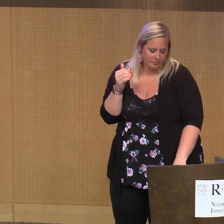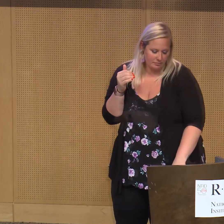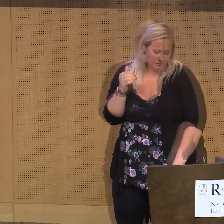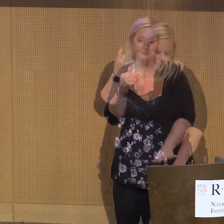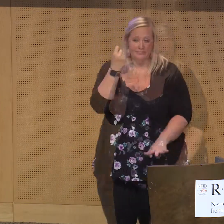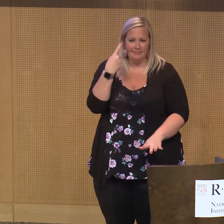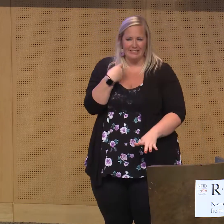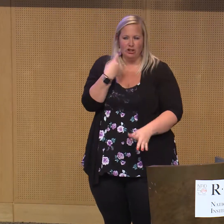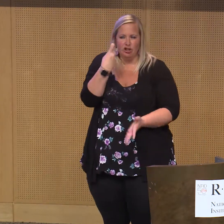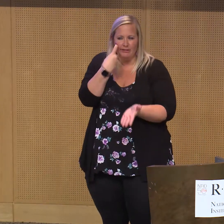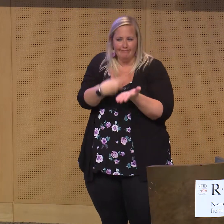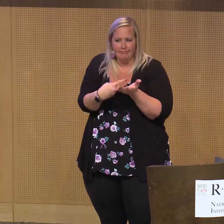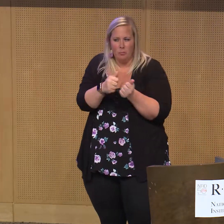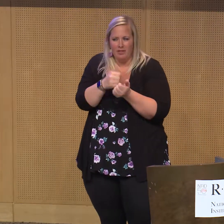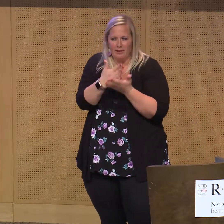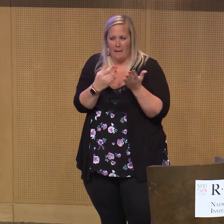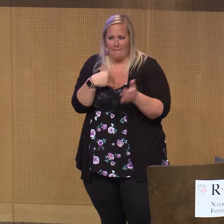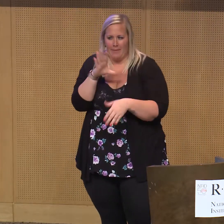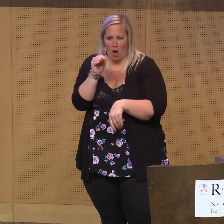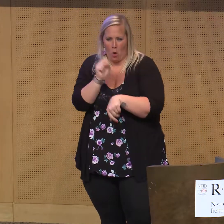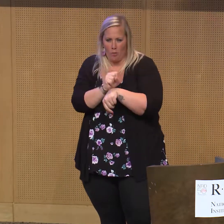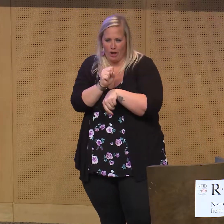So just be yourself and ask for what you need.